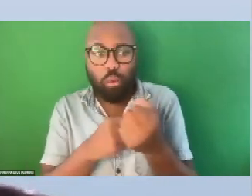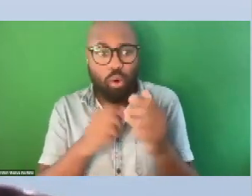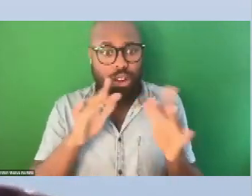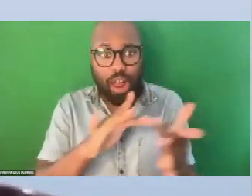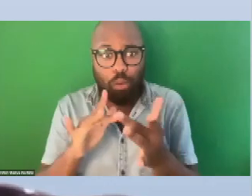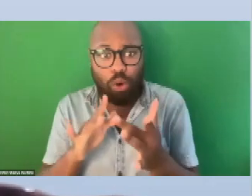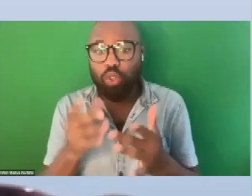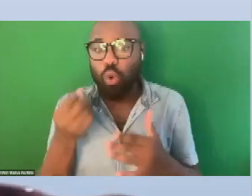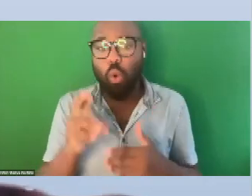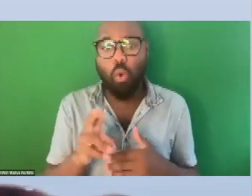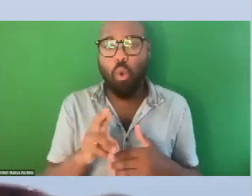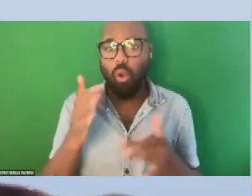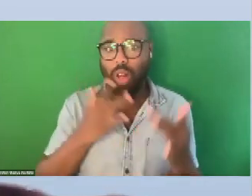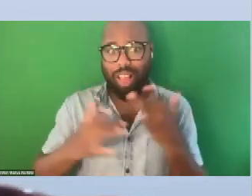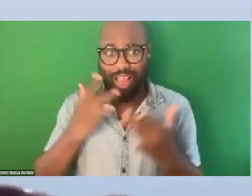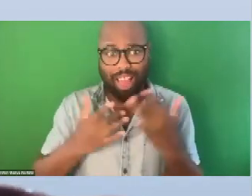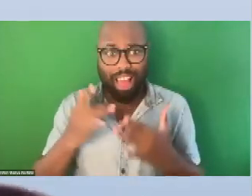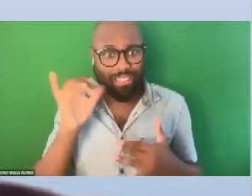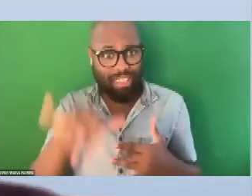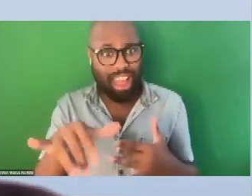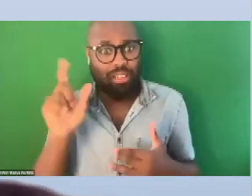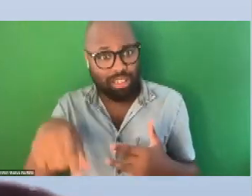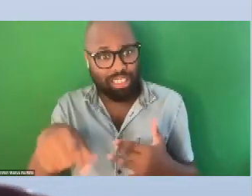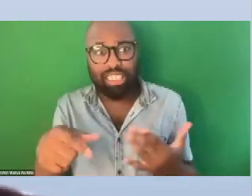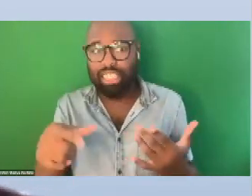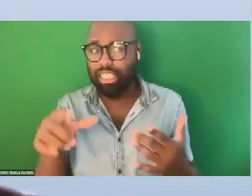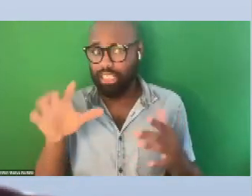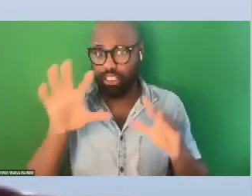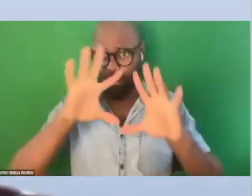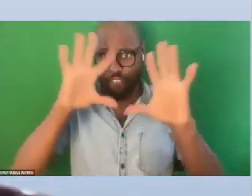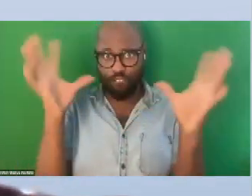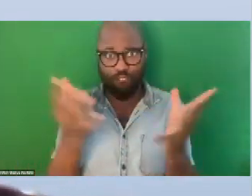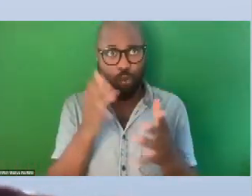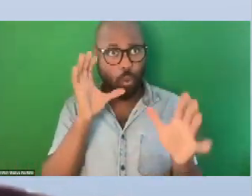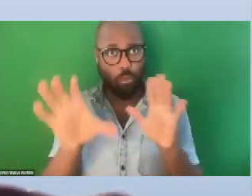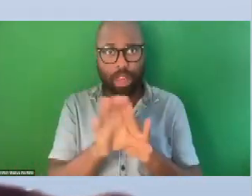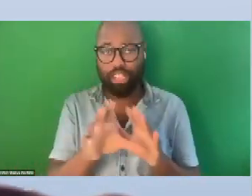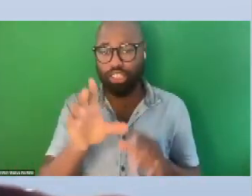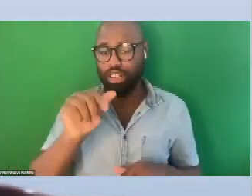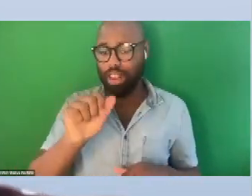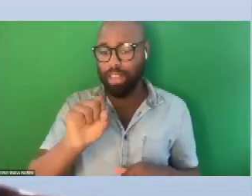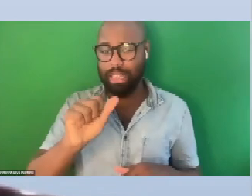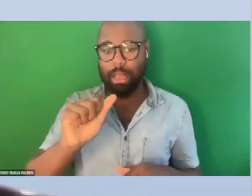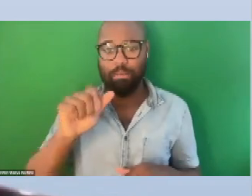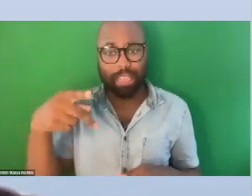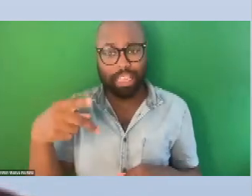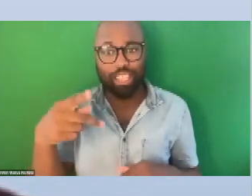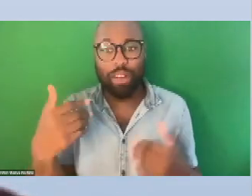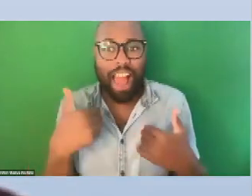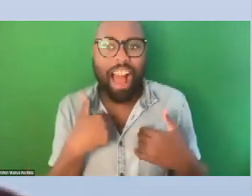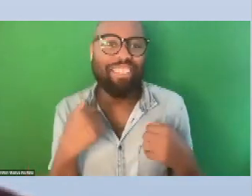We just need as full a picture as possible so we have even a fighting chance of